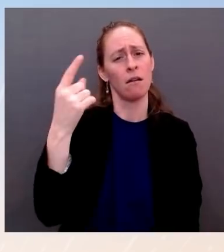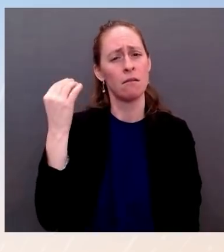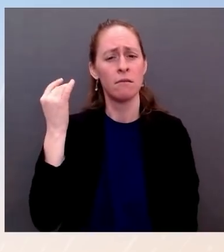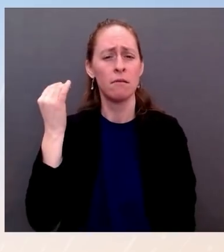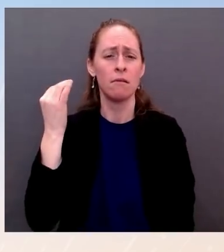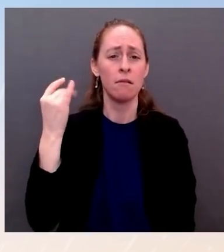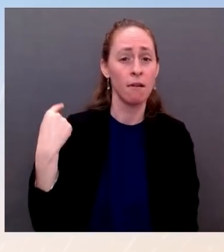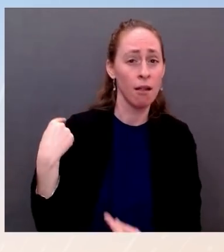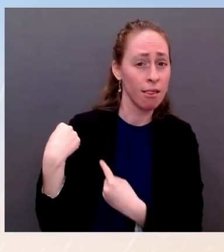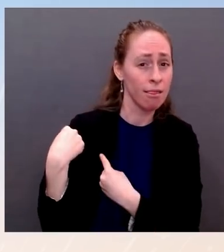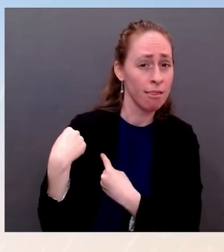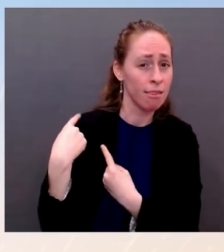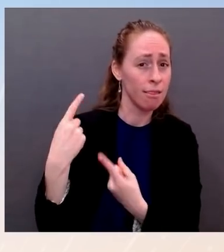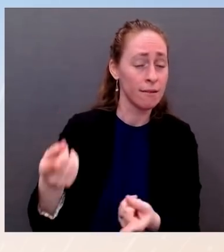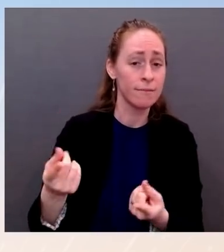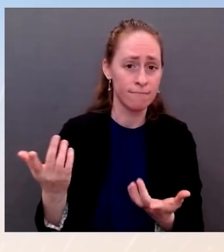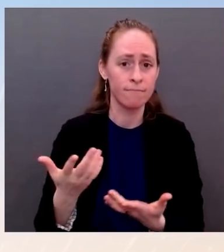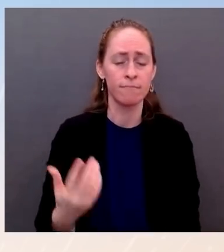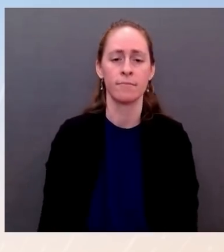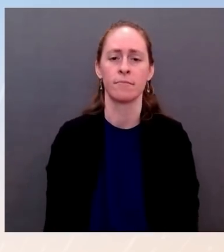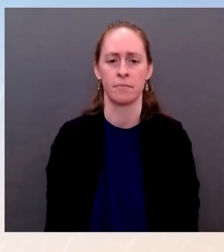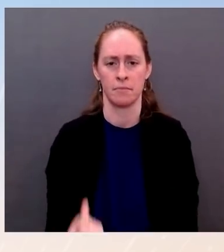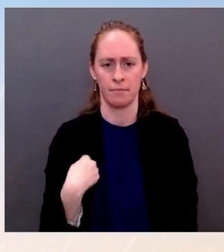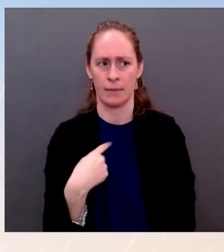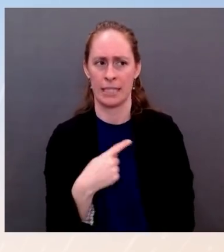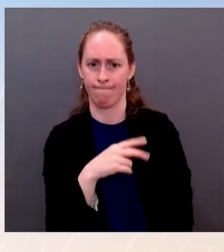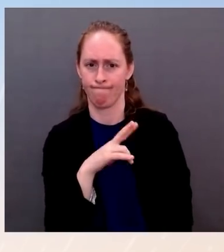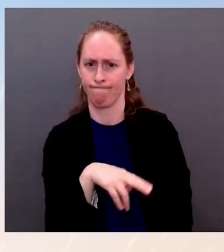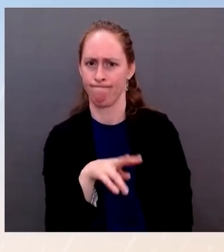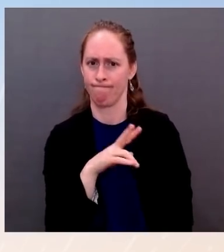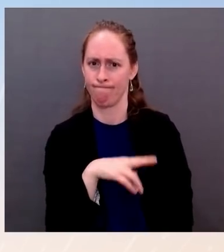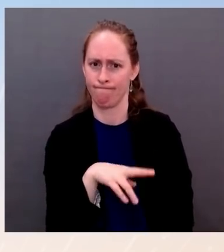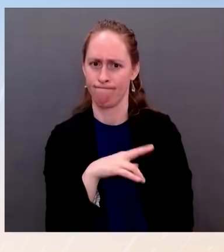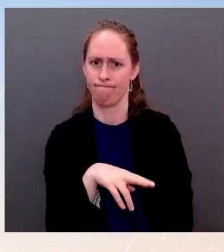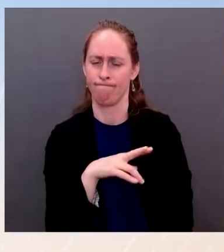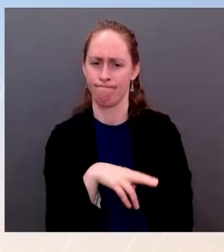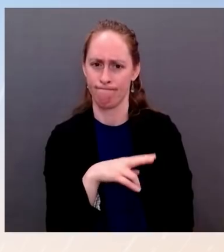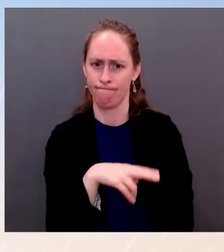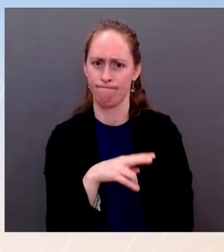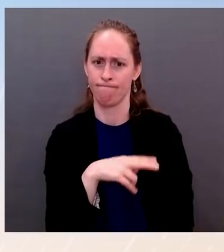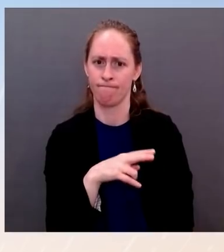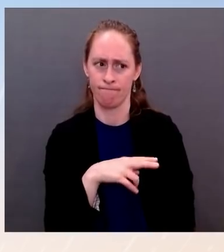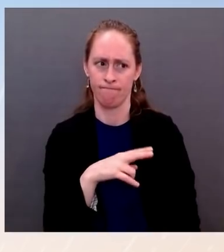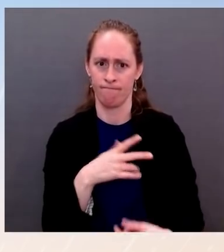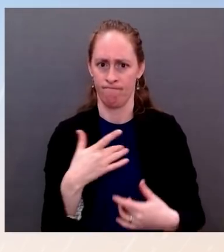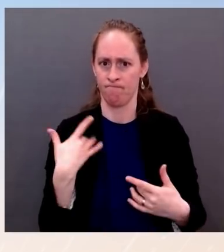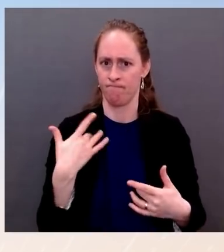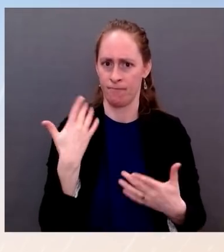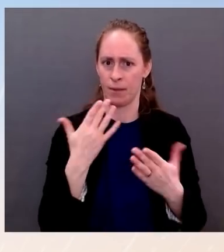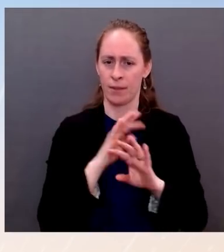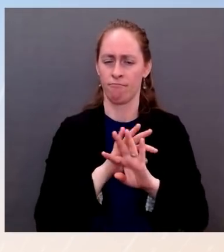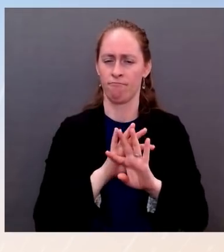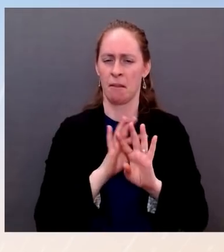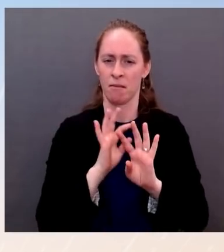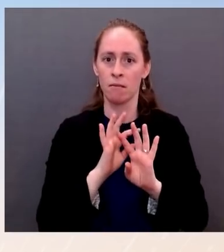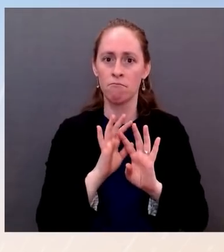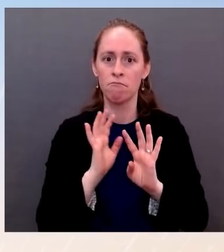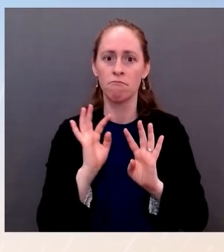Our information is telling us that the Russians are likely to move in these ways. Thus far -- in November, in December, in January --